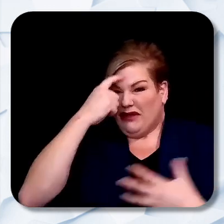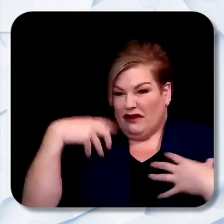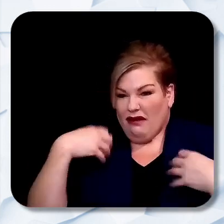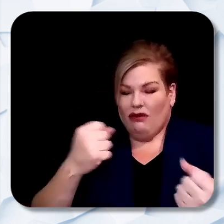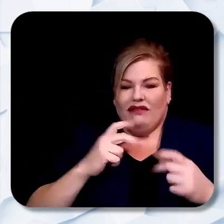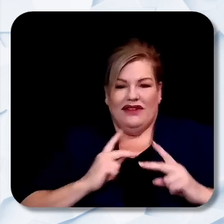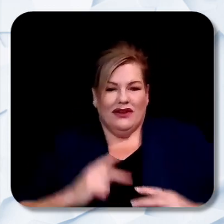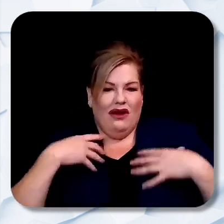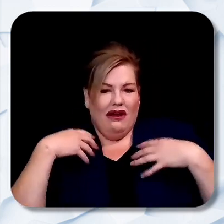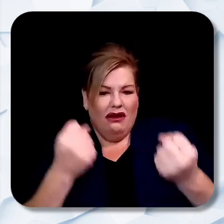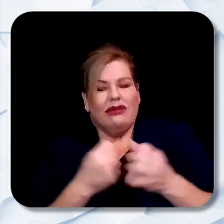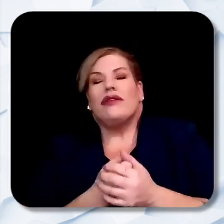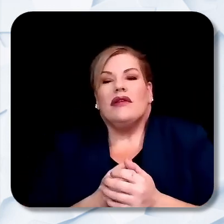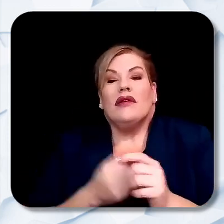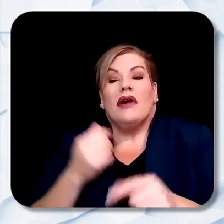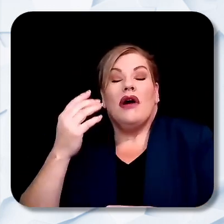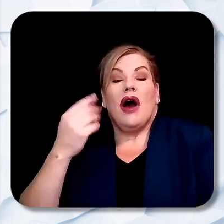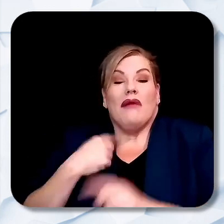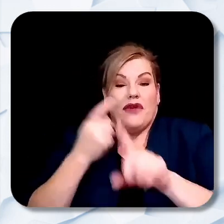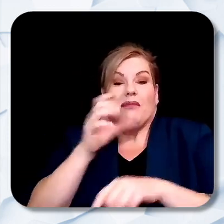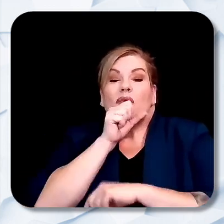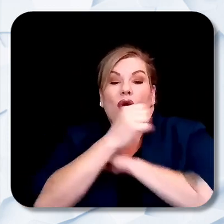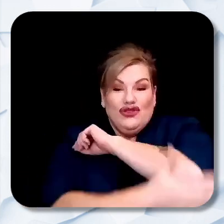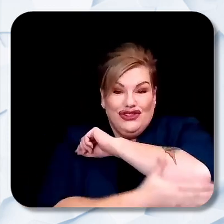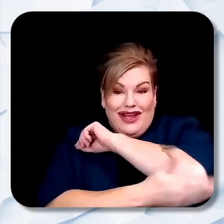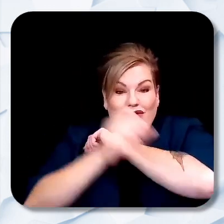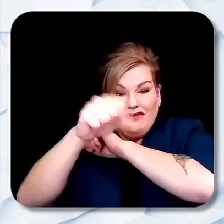of Education. But I also want to acknowledge that we do have a statewide health education,